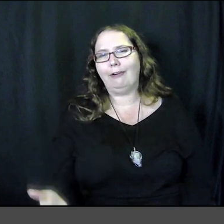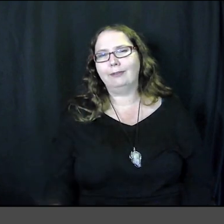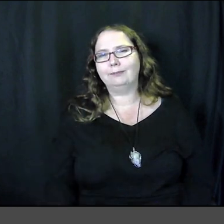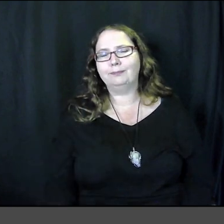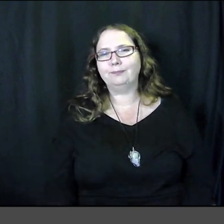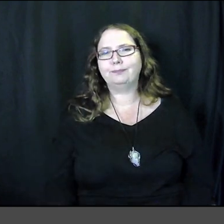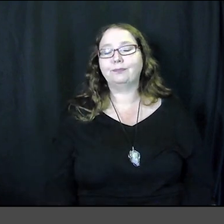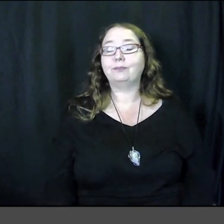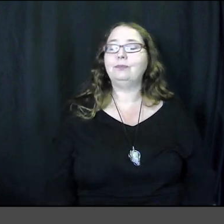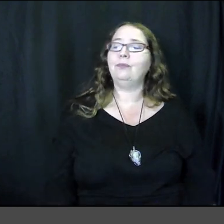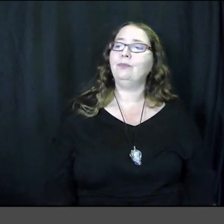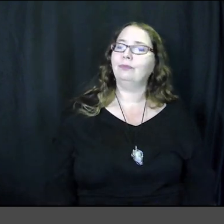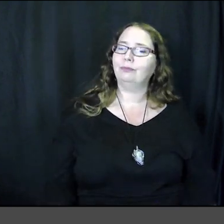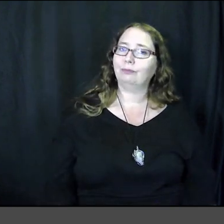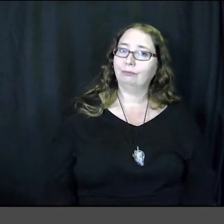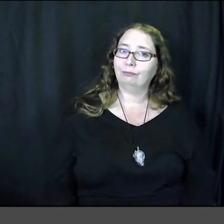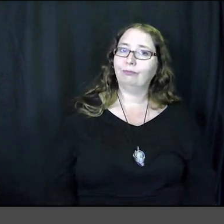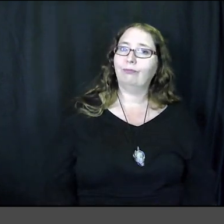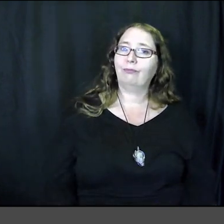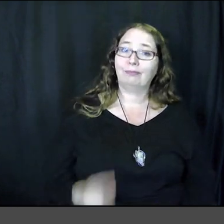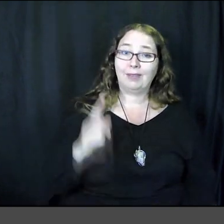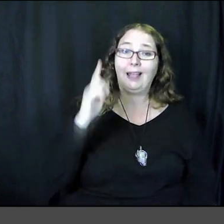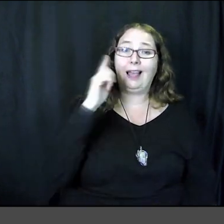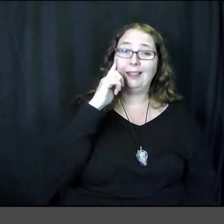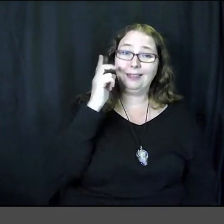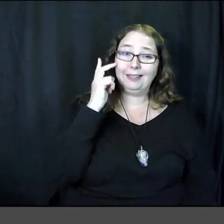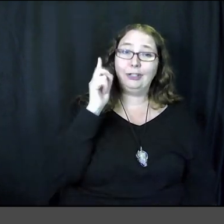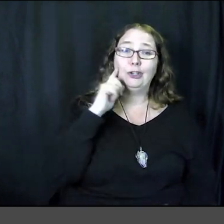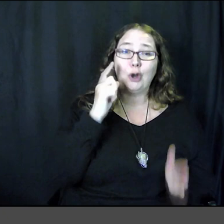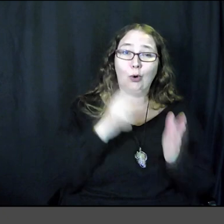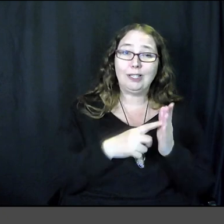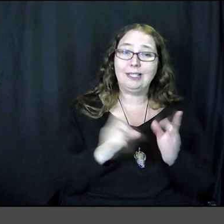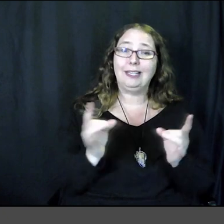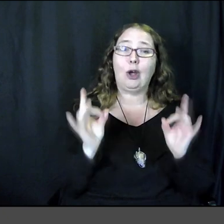CONVERGENCE OF TWO MAJOR STRANDS, AT LEAST TWO MAJOR STRANDS.